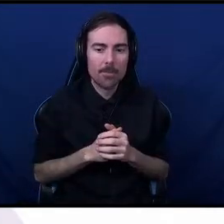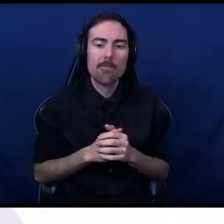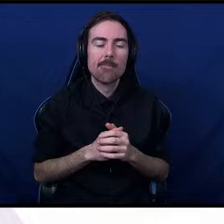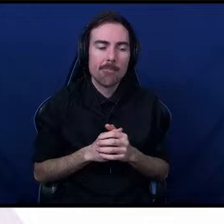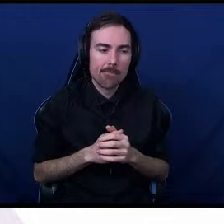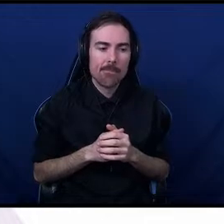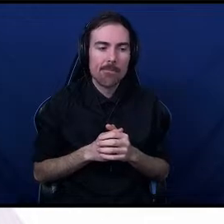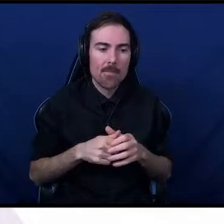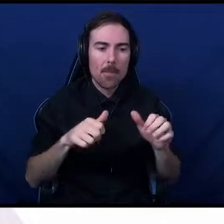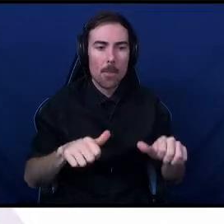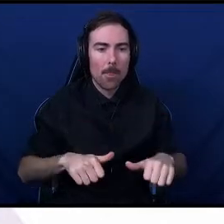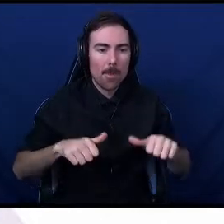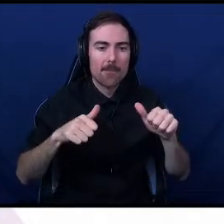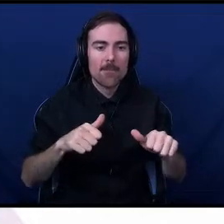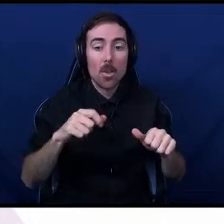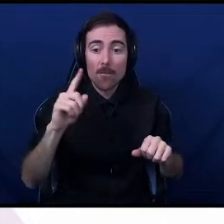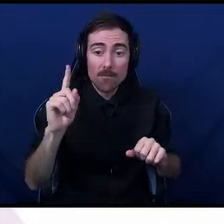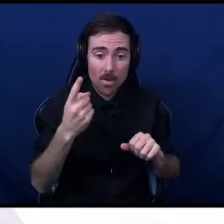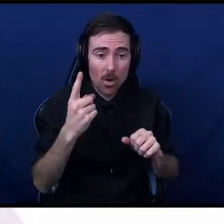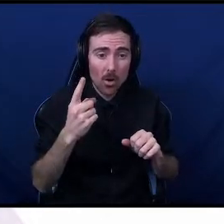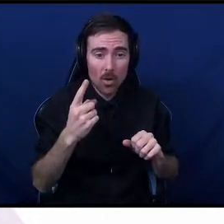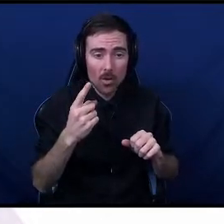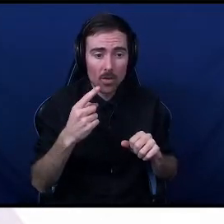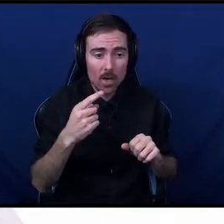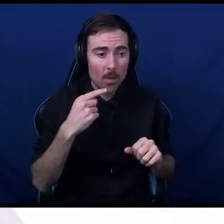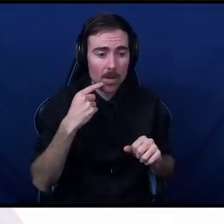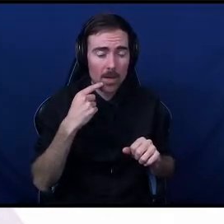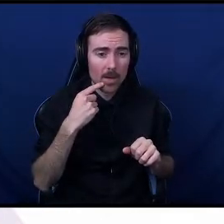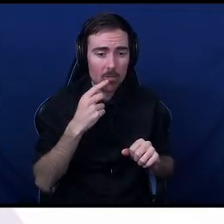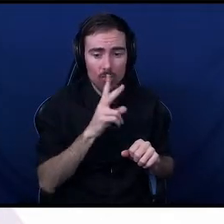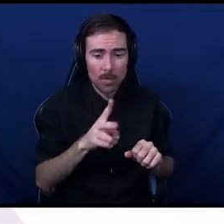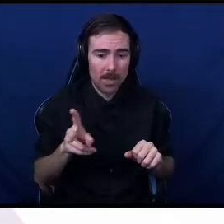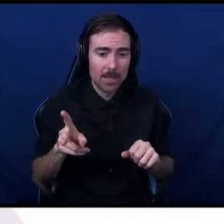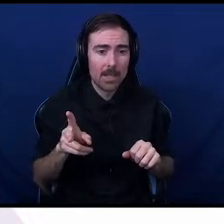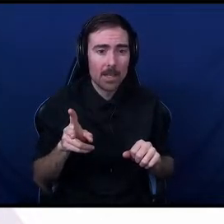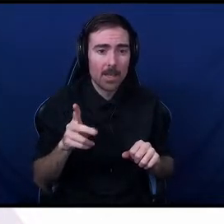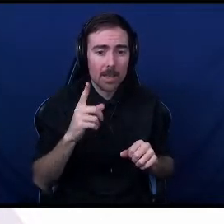sort of do echo all the comments so far, in 2019, before the